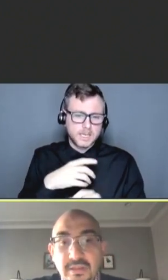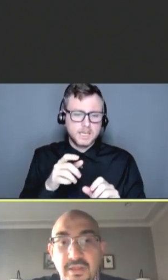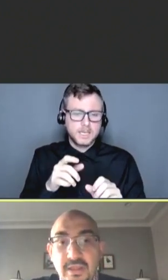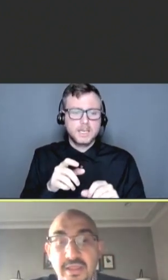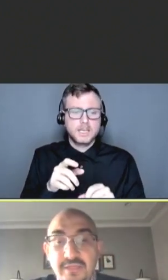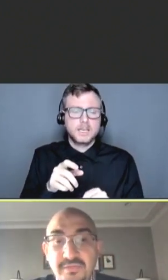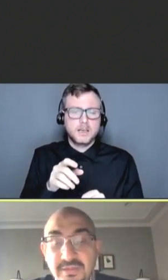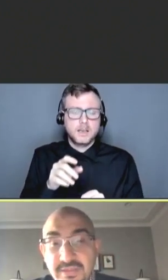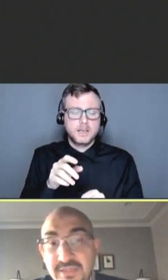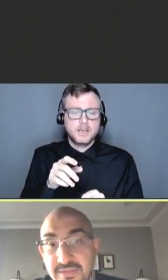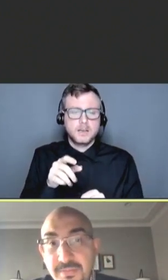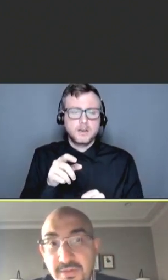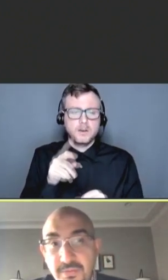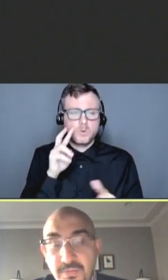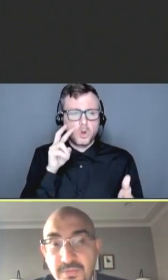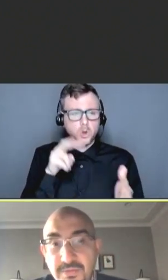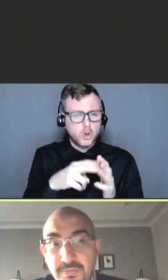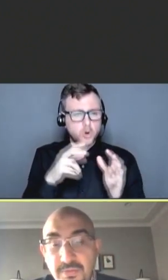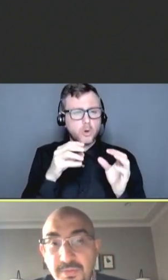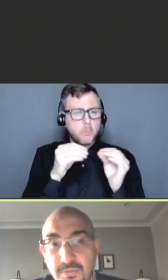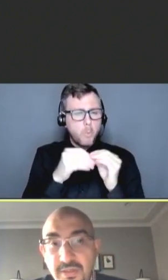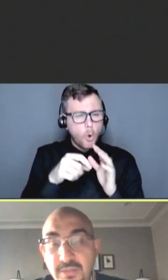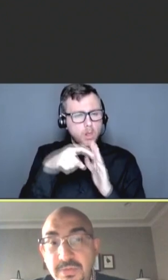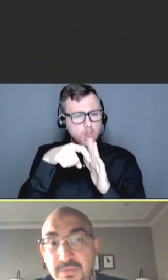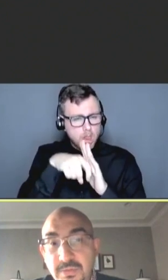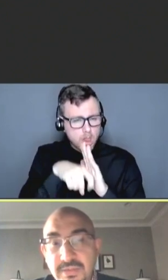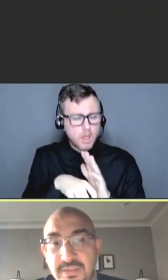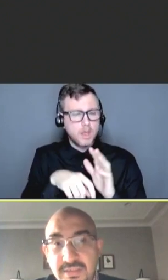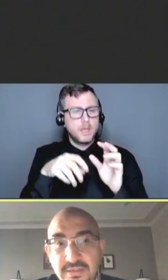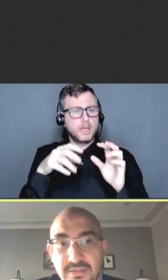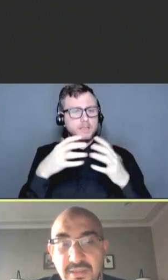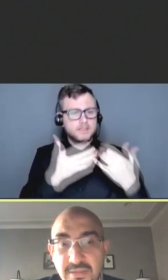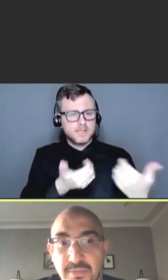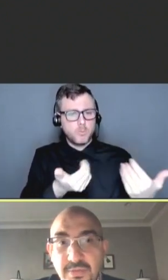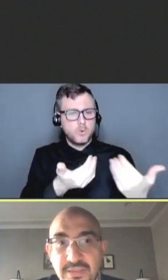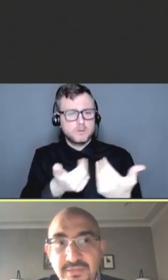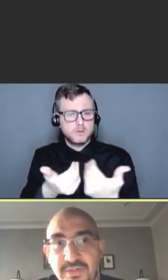went even dig deeper into those repertoire, and we sorted the cells and the memory cells, very